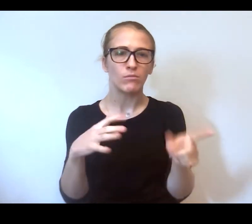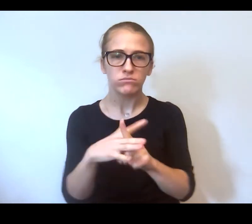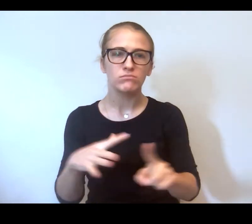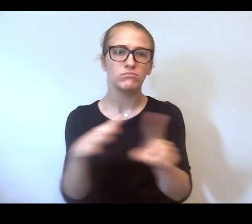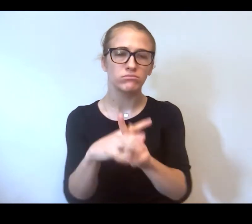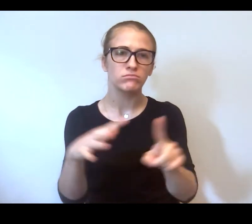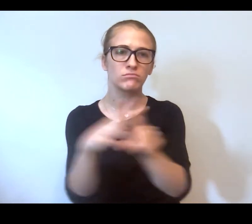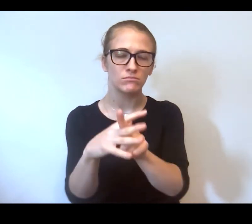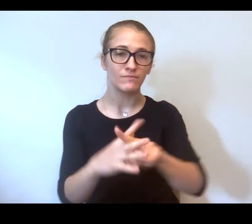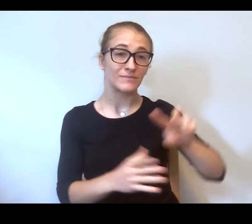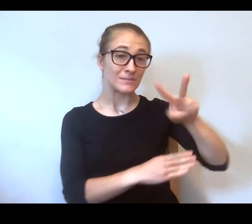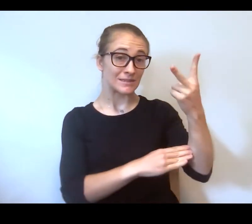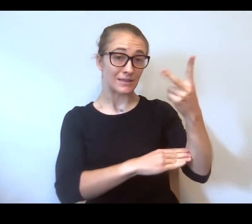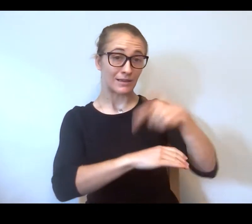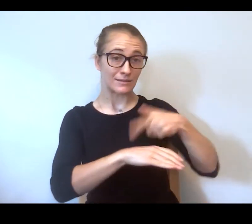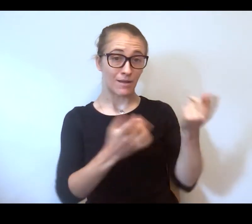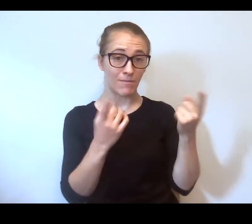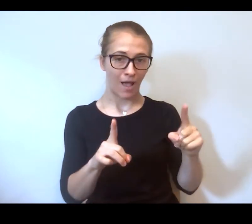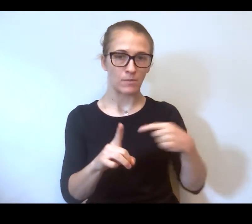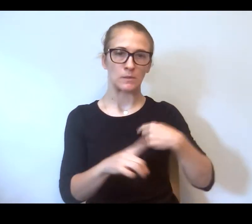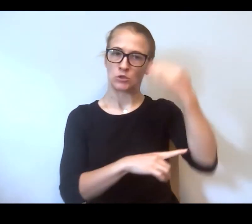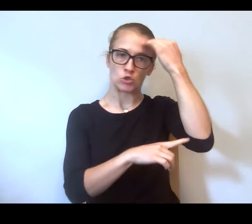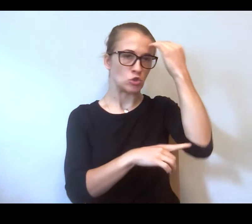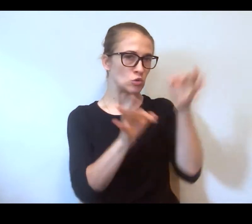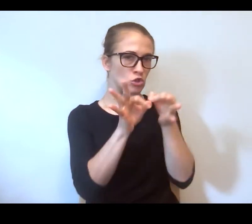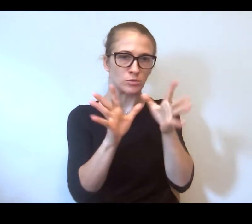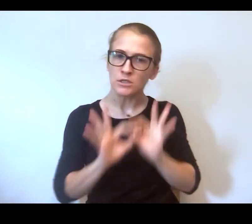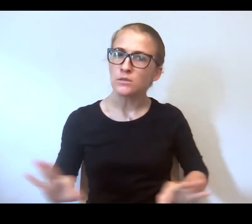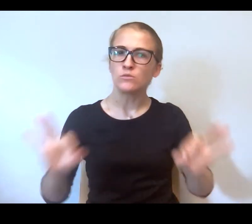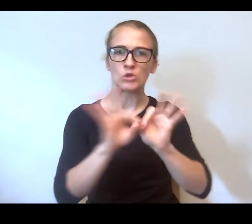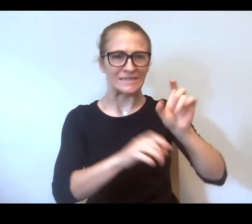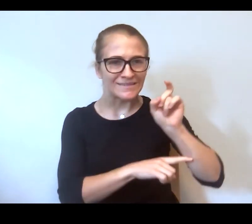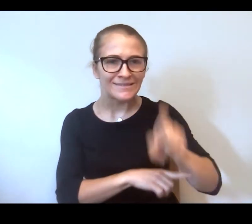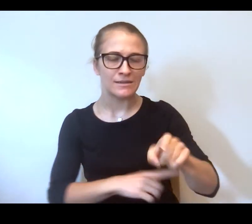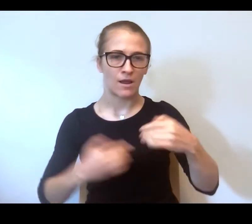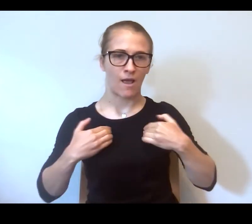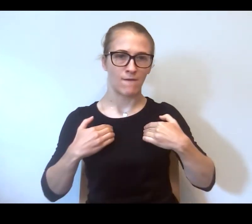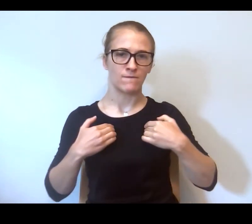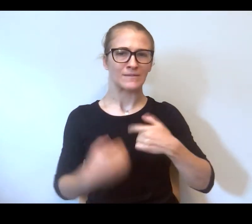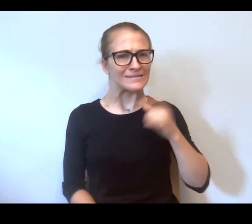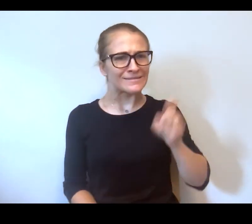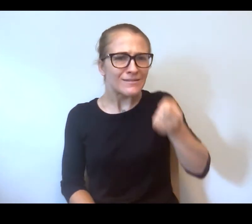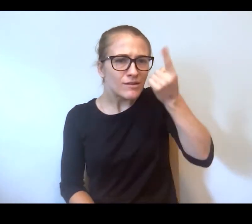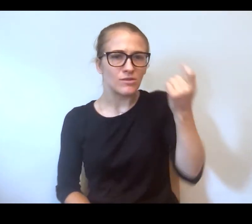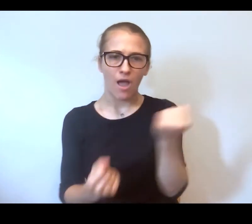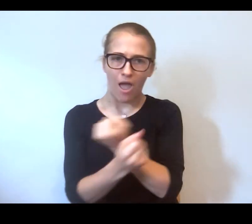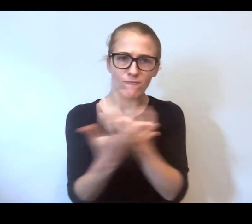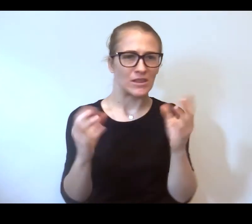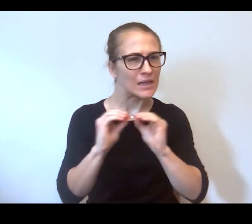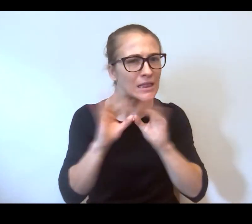and this birthing process, I knew that access to interpreters was going to be critical for me to understand and for me to